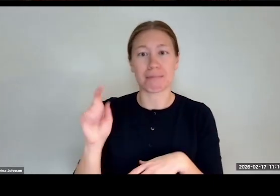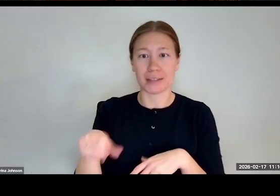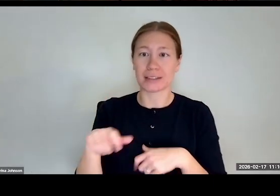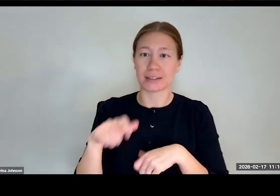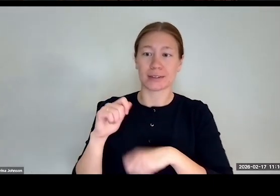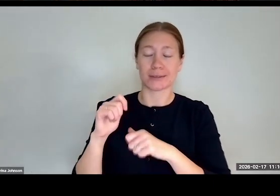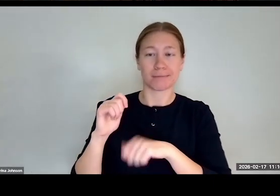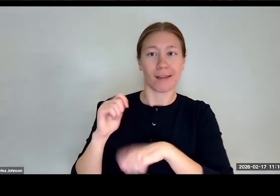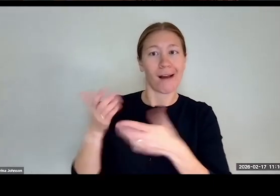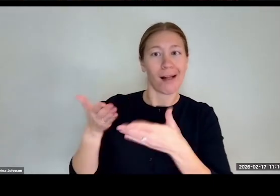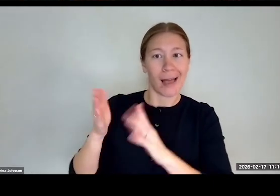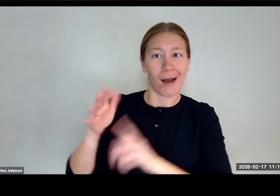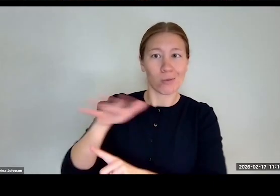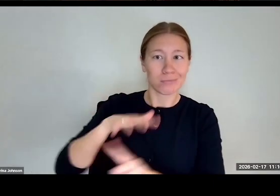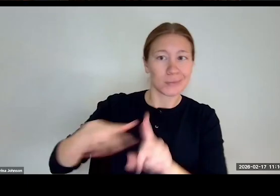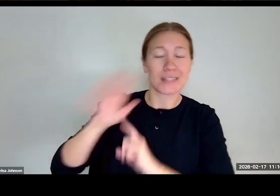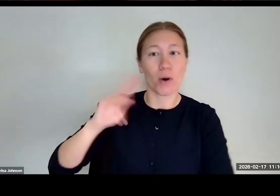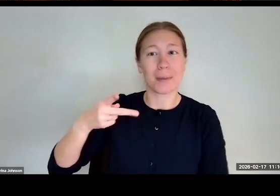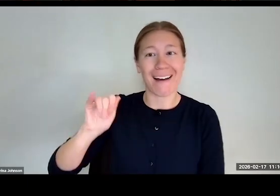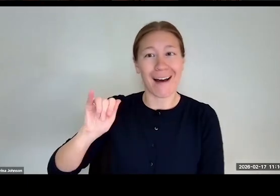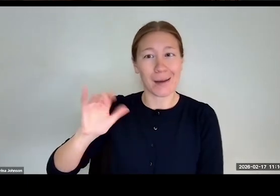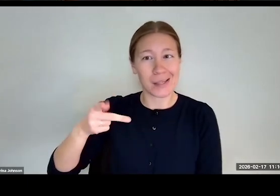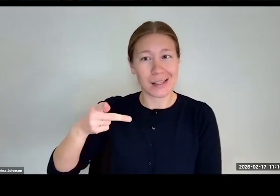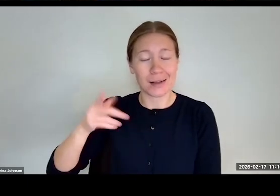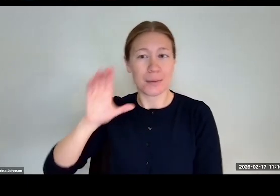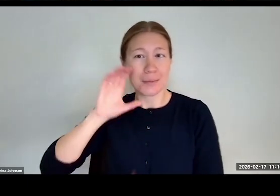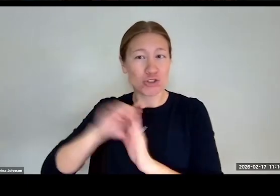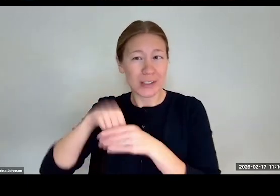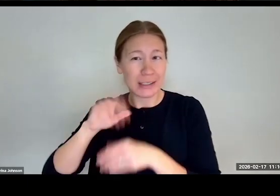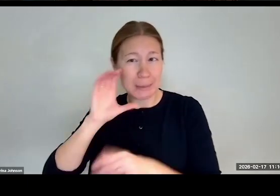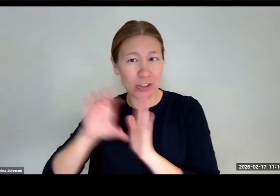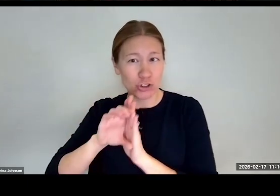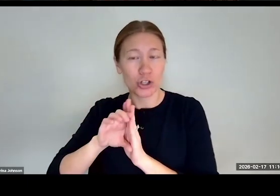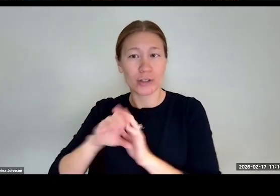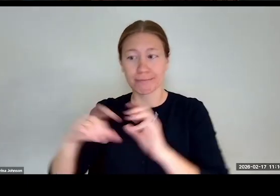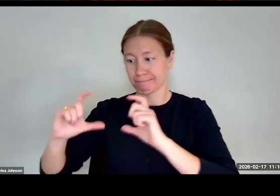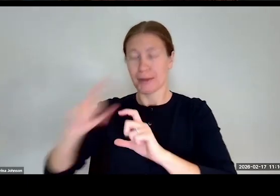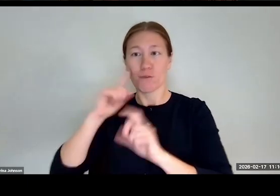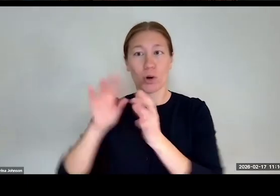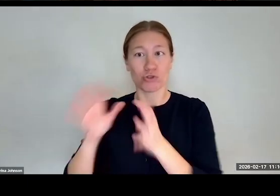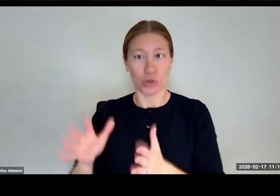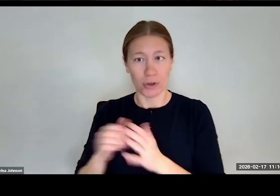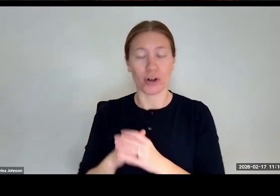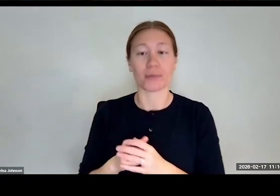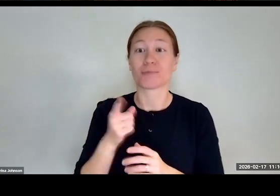and picture screen of the interpreter to be displayed over top of your slides. And so when you're preparing for presentations,